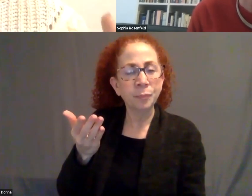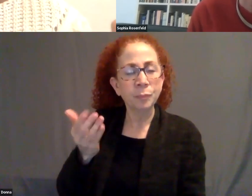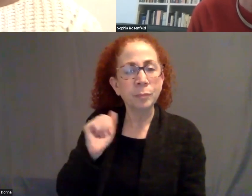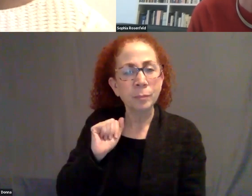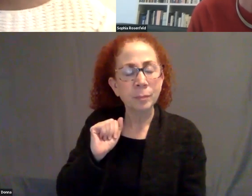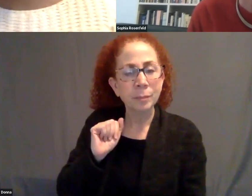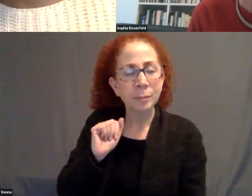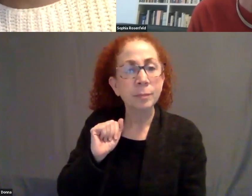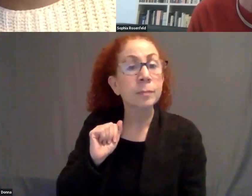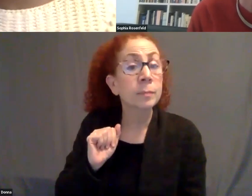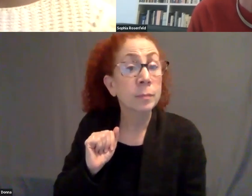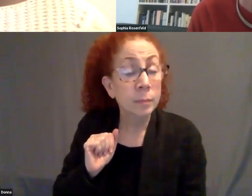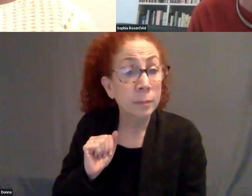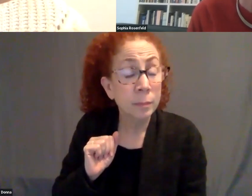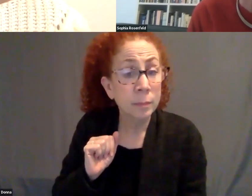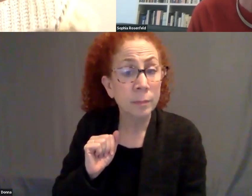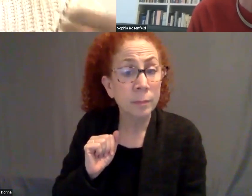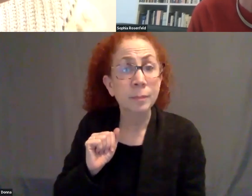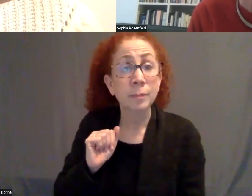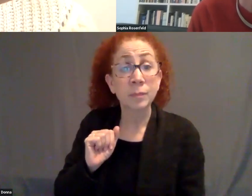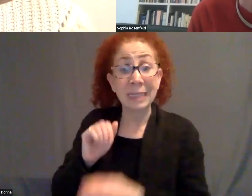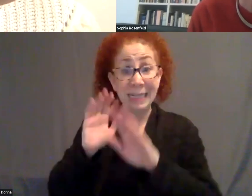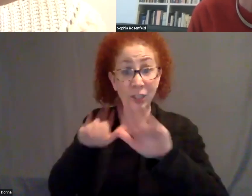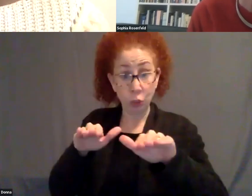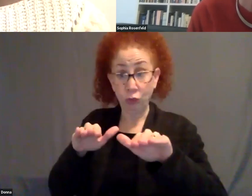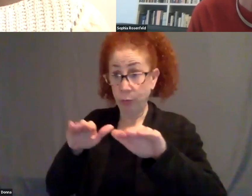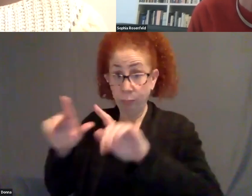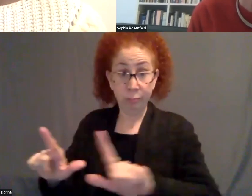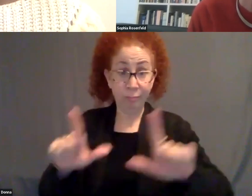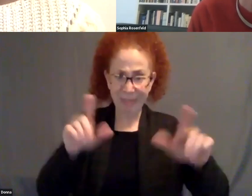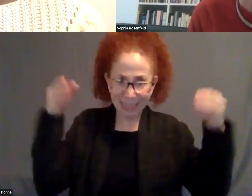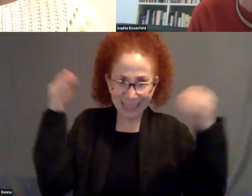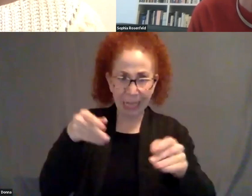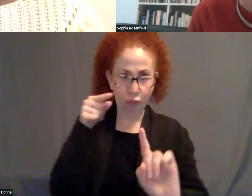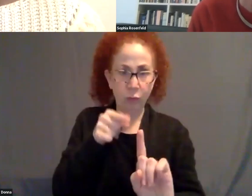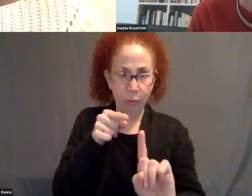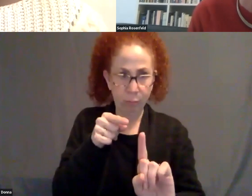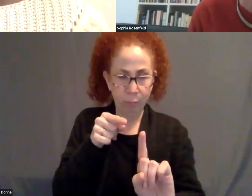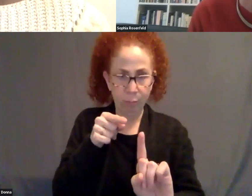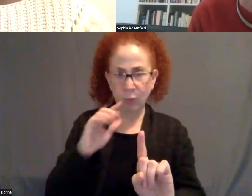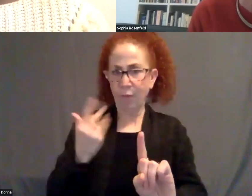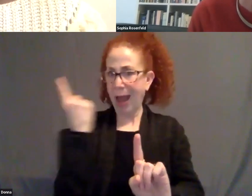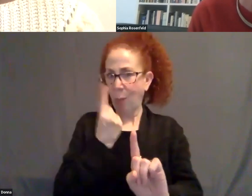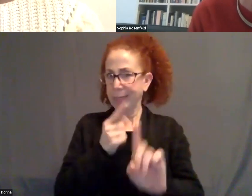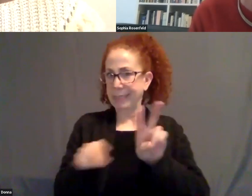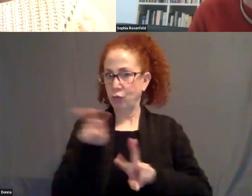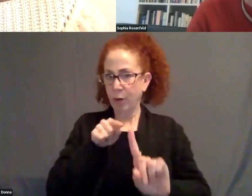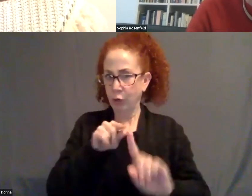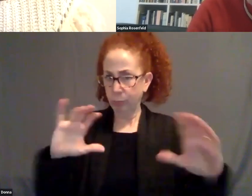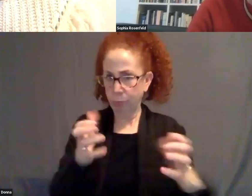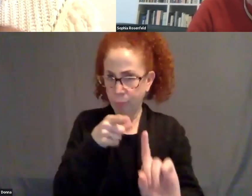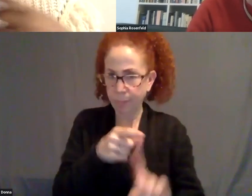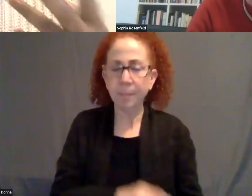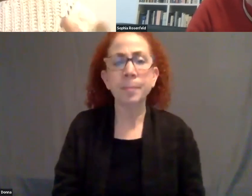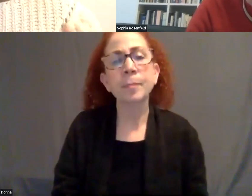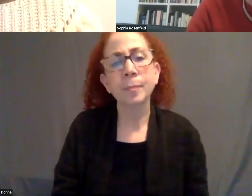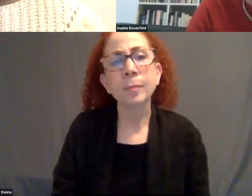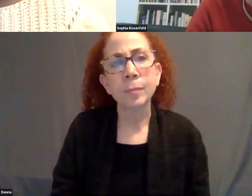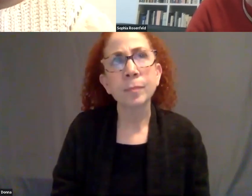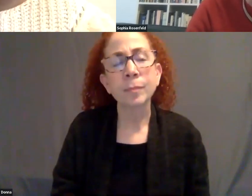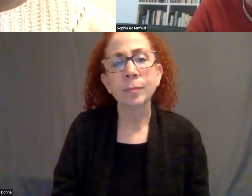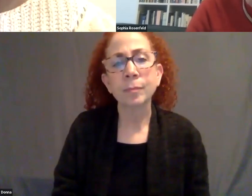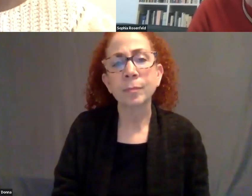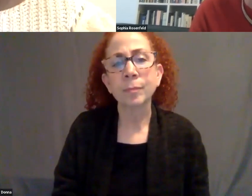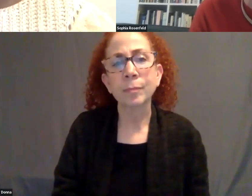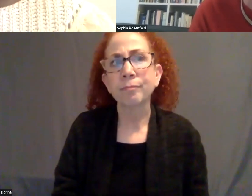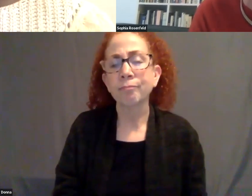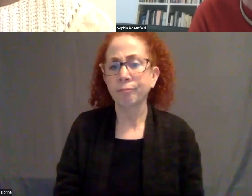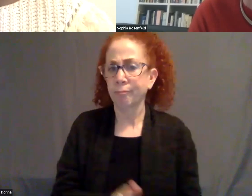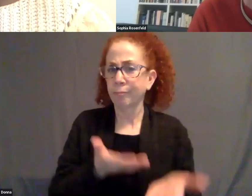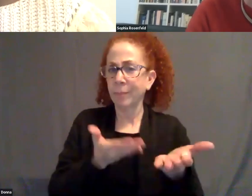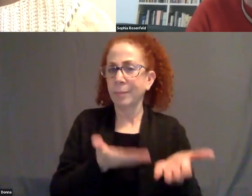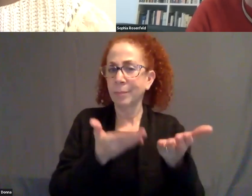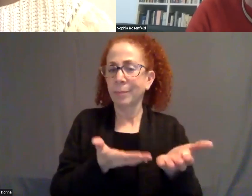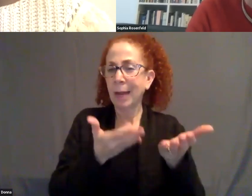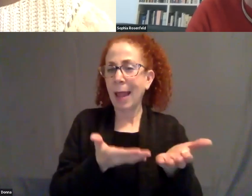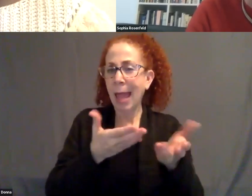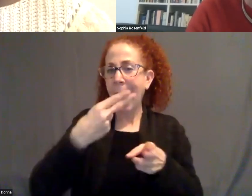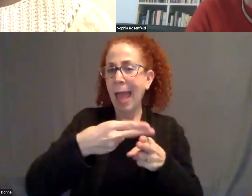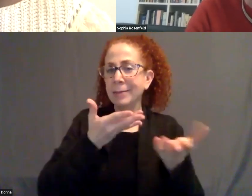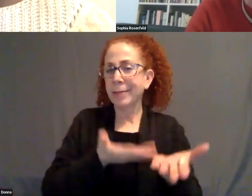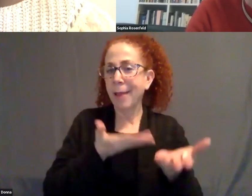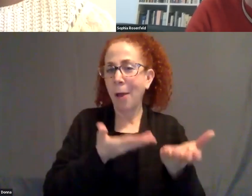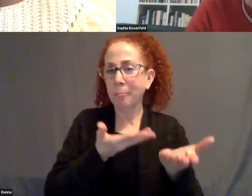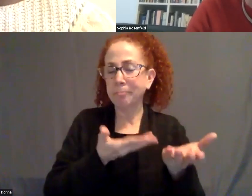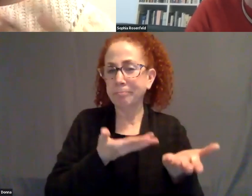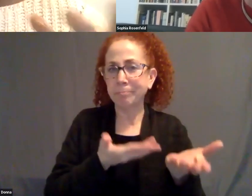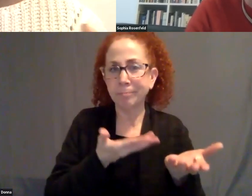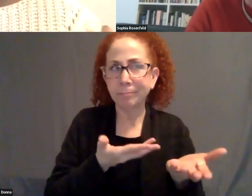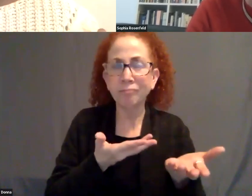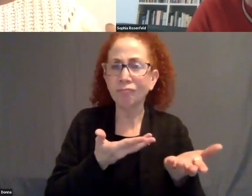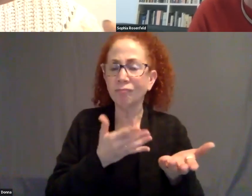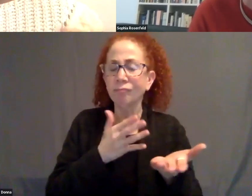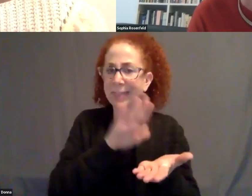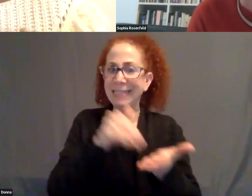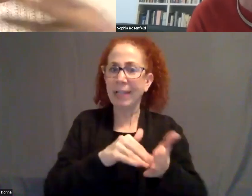children as the central subject of our consideration,